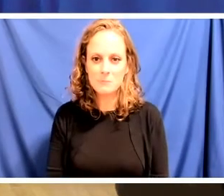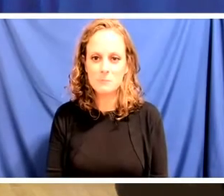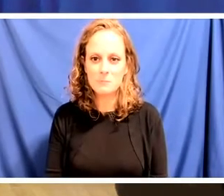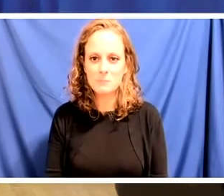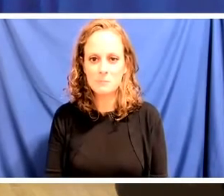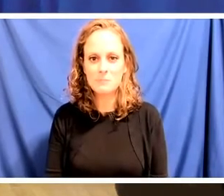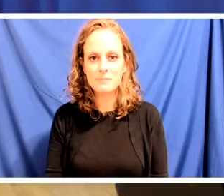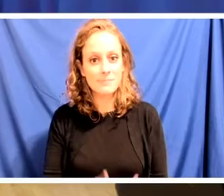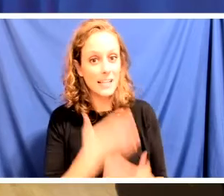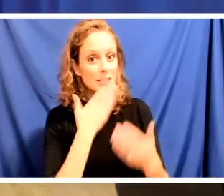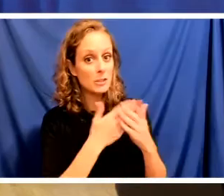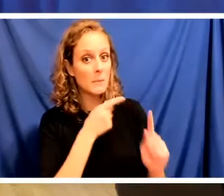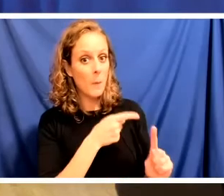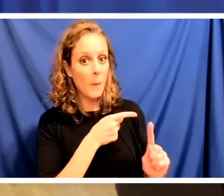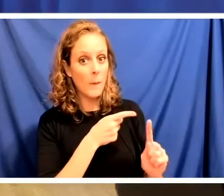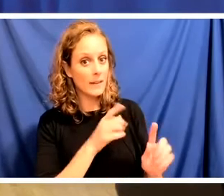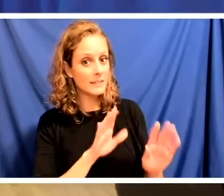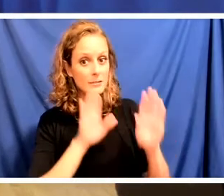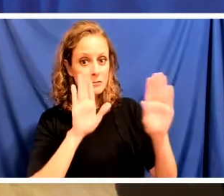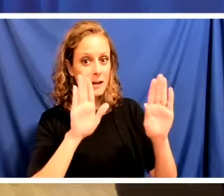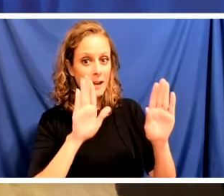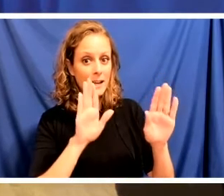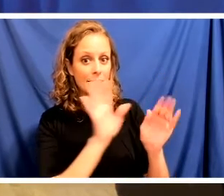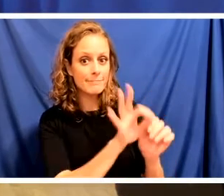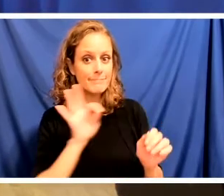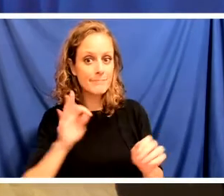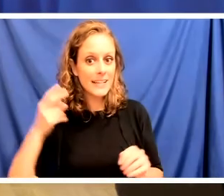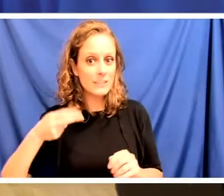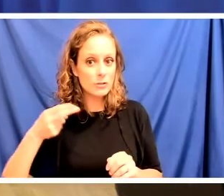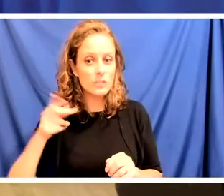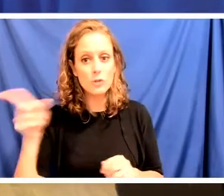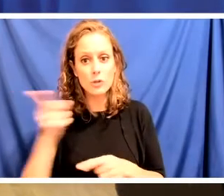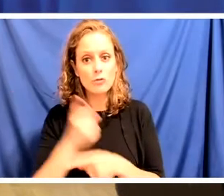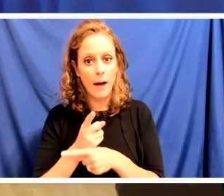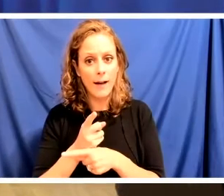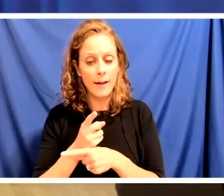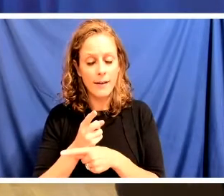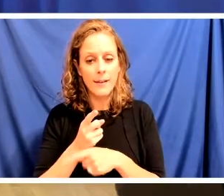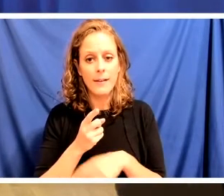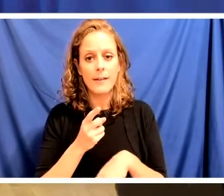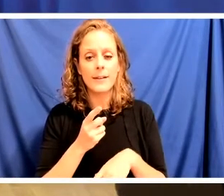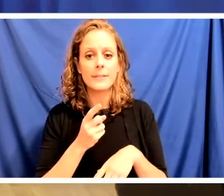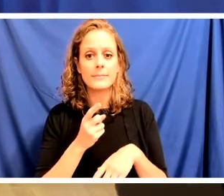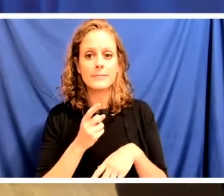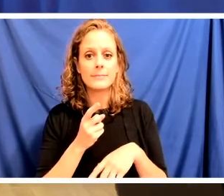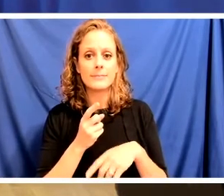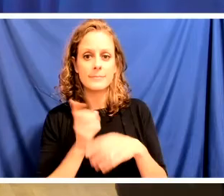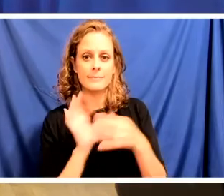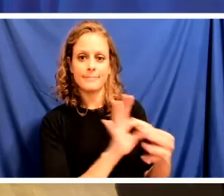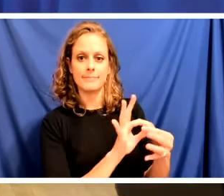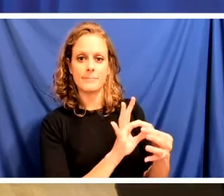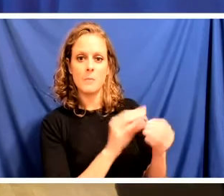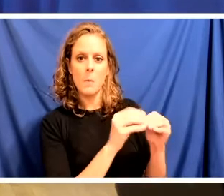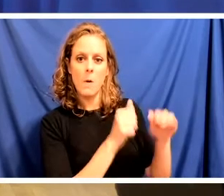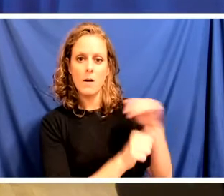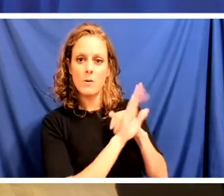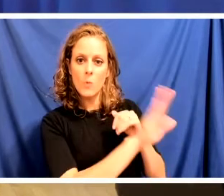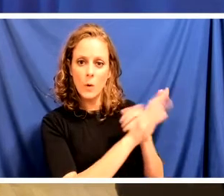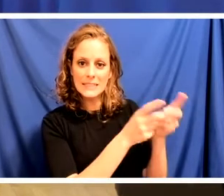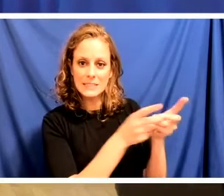yeah great history there and and you're right they identify more with more part of your district in terms of midtown and downtown.